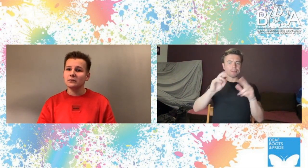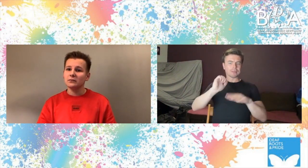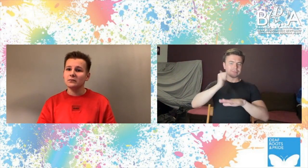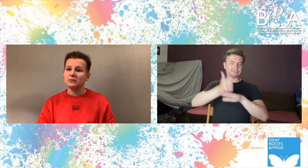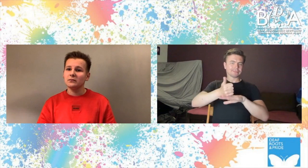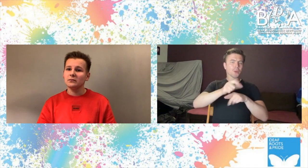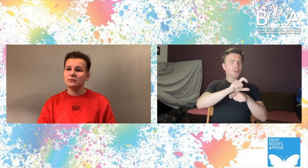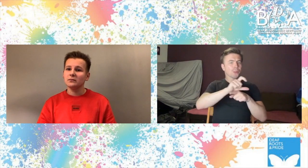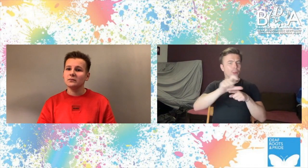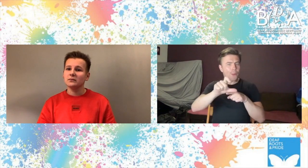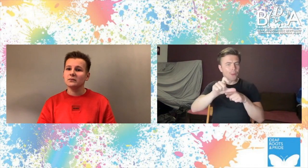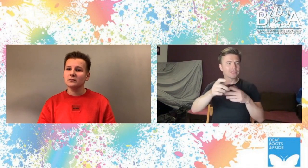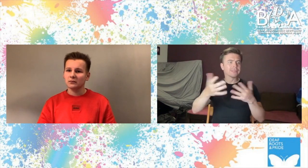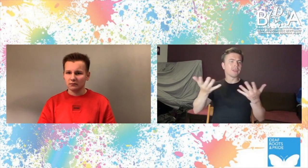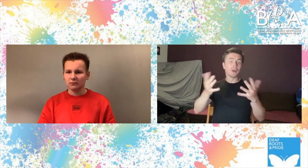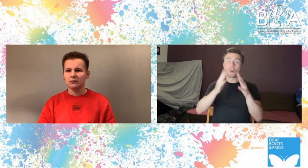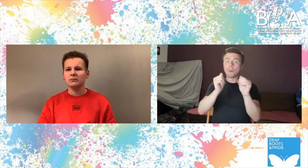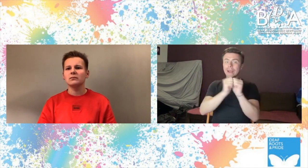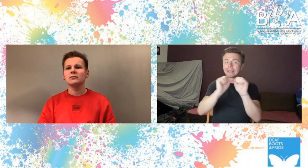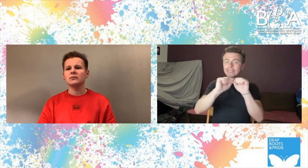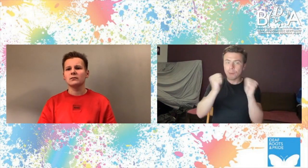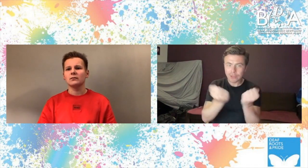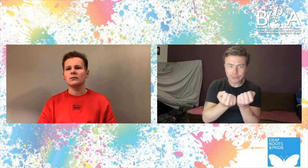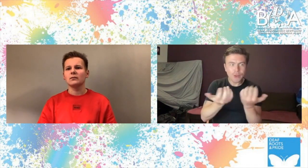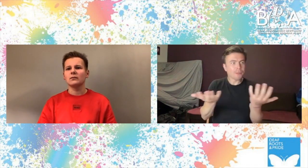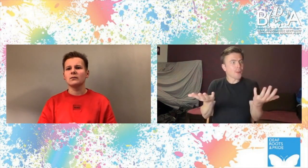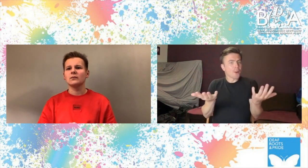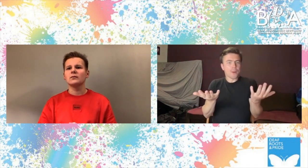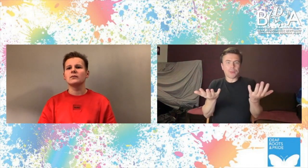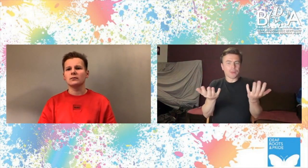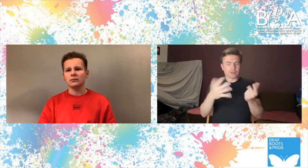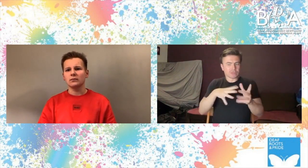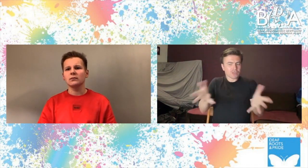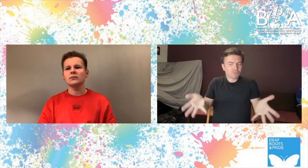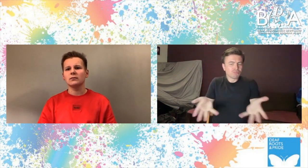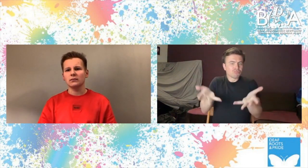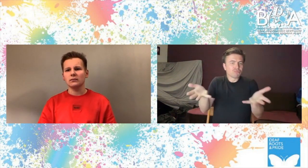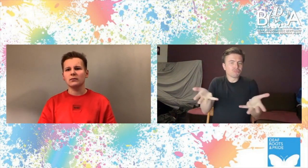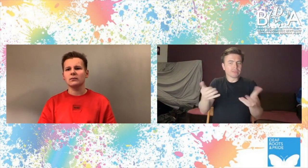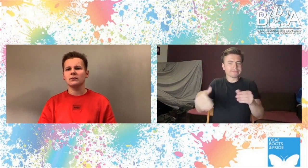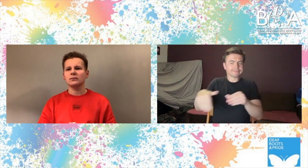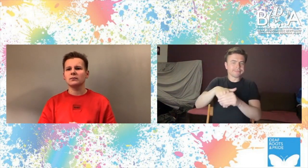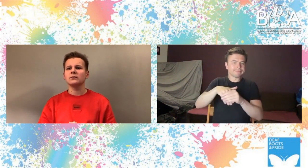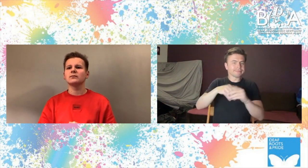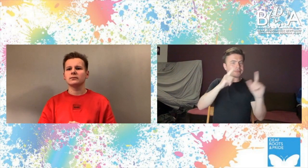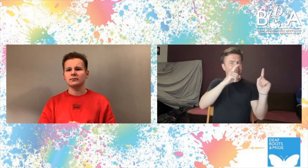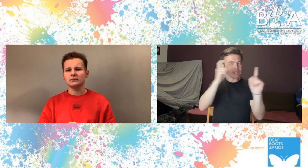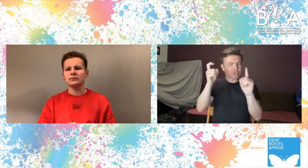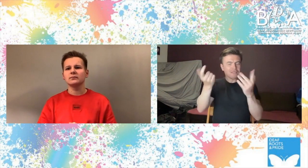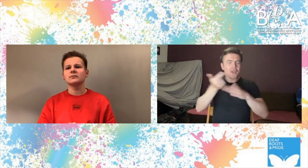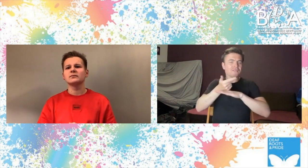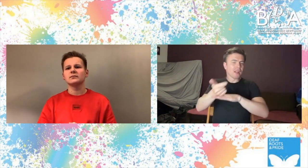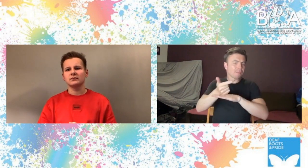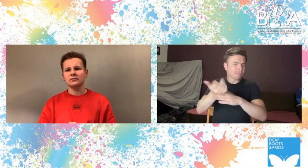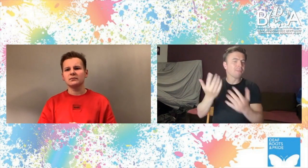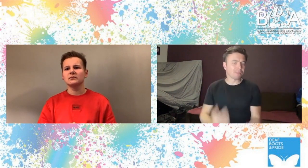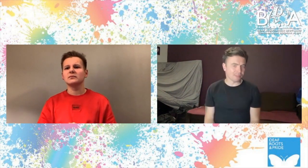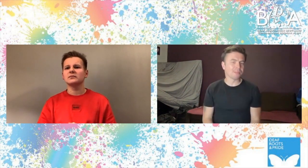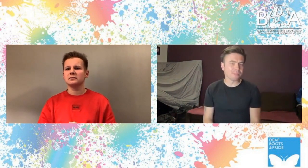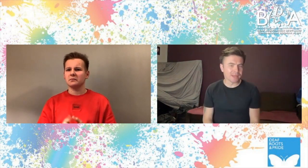to do that again if that is set up. Maybe a weekend course or some other way of encouraging Deaf young people to get into photography and filmmaking.